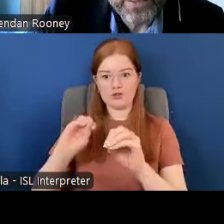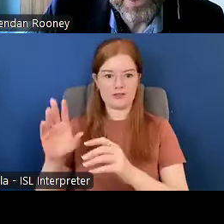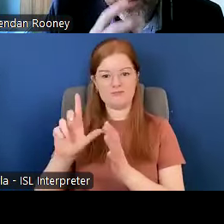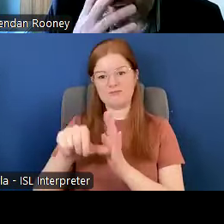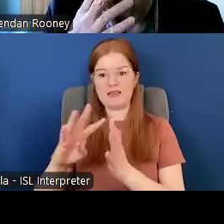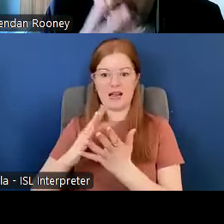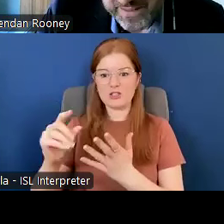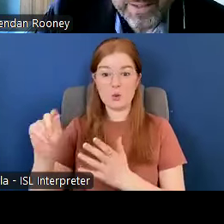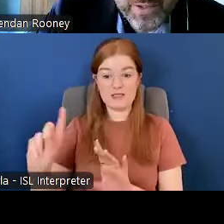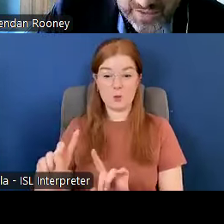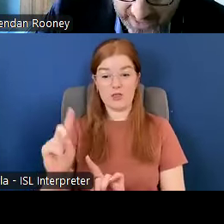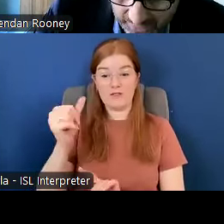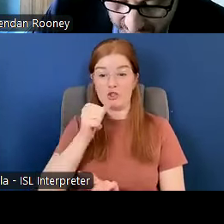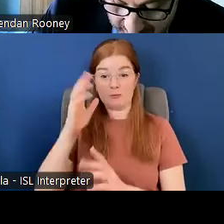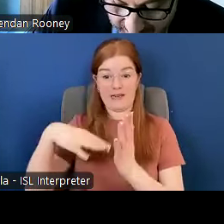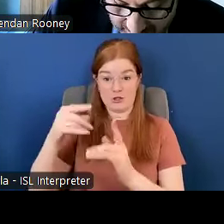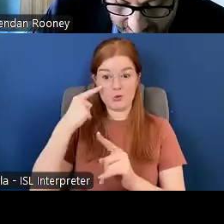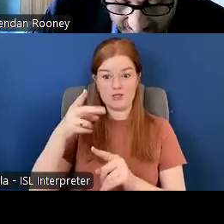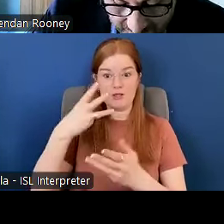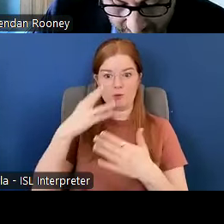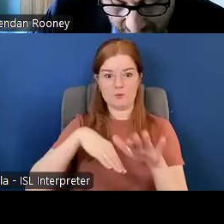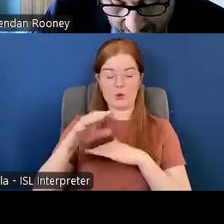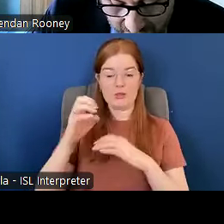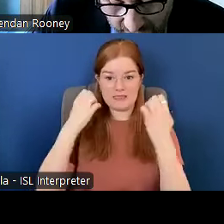which is one of the first paintings you'll see when you visit the exhibition, she